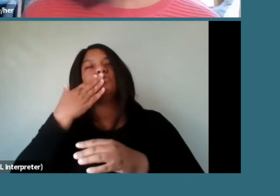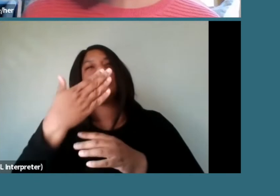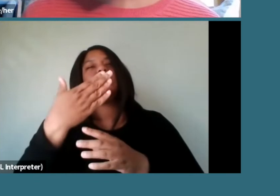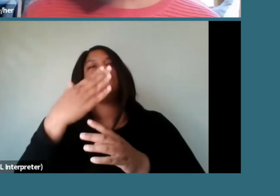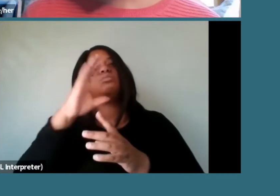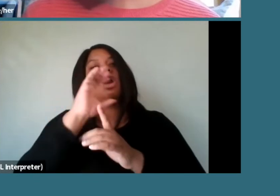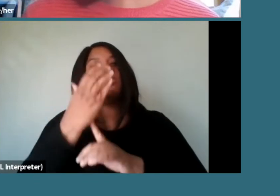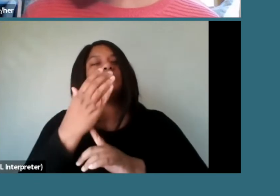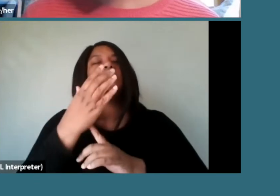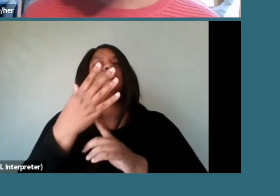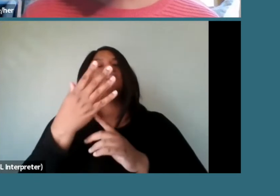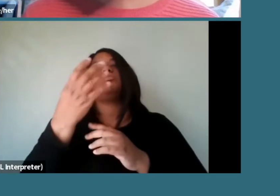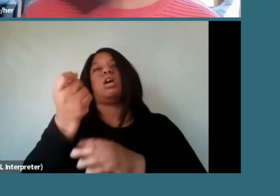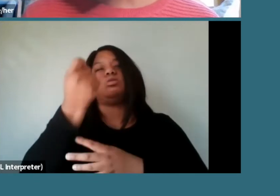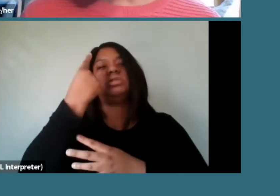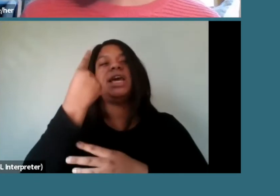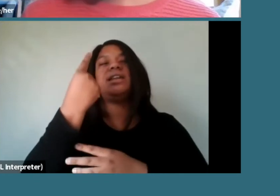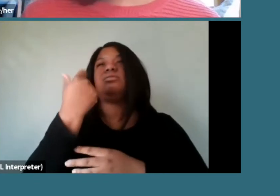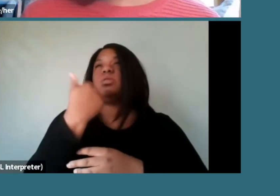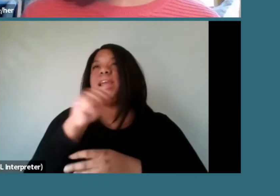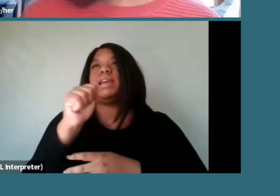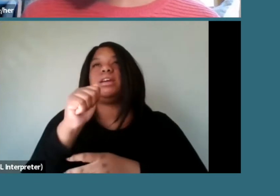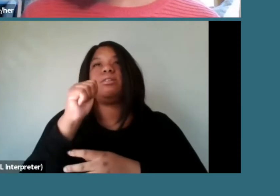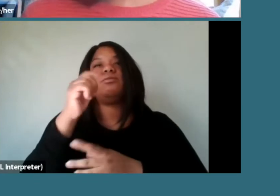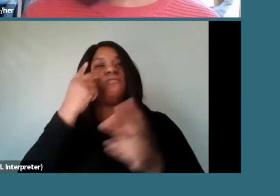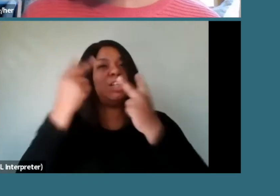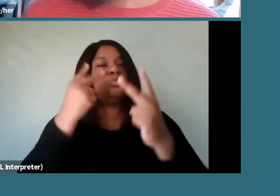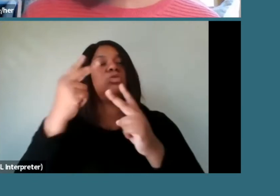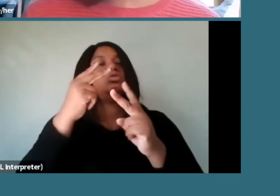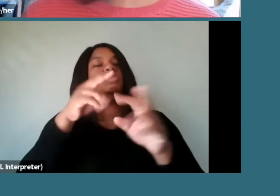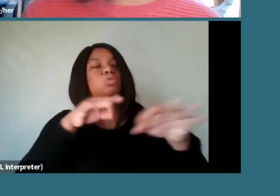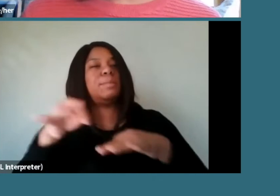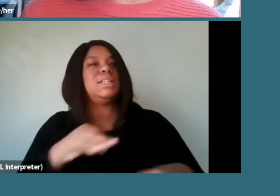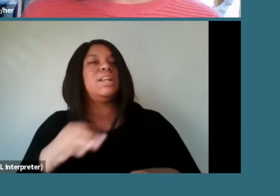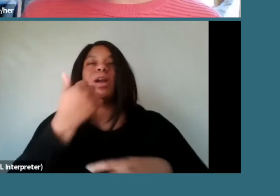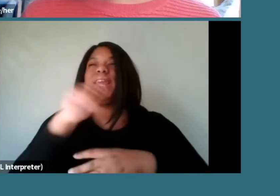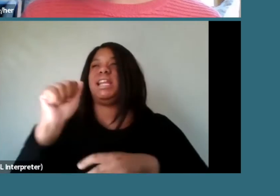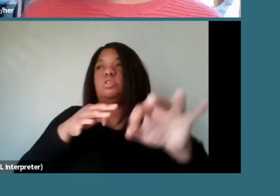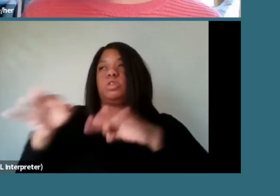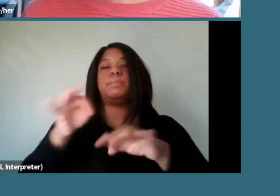image description and any kind of description is important, but also why it can be